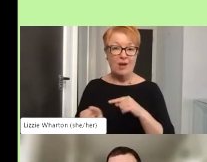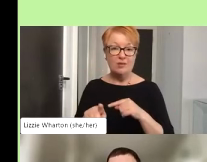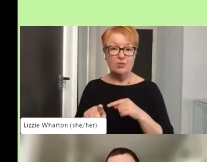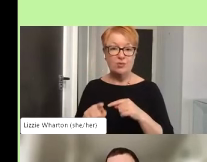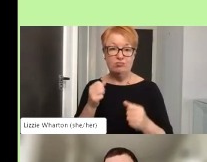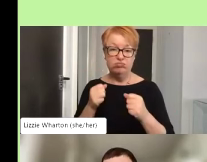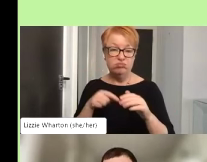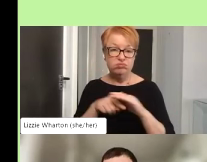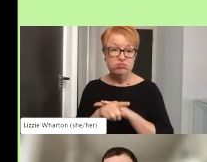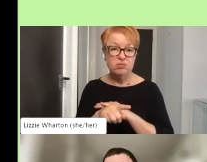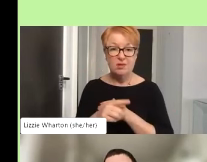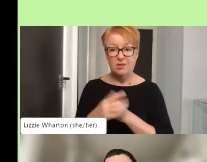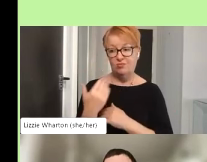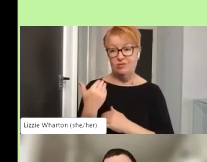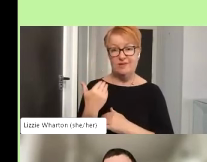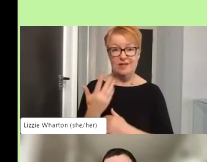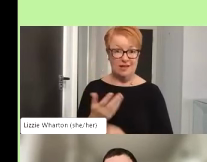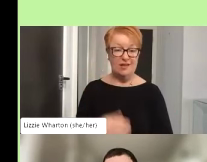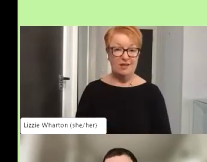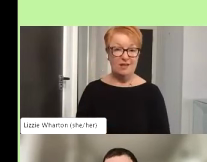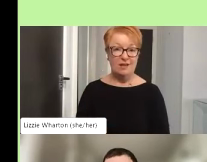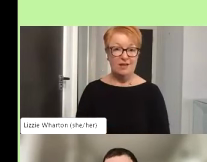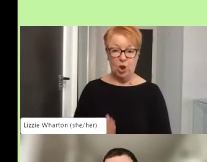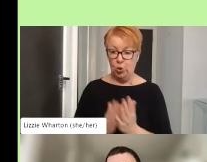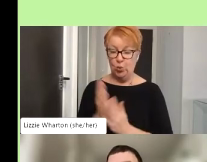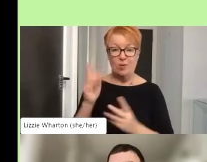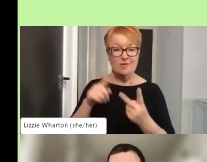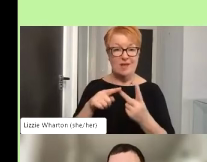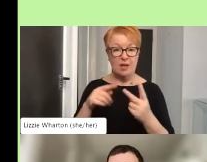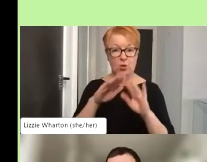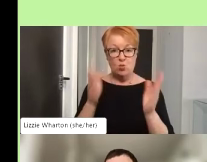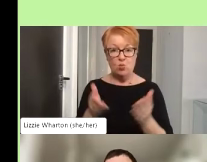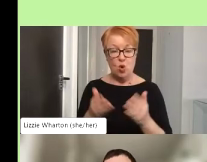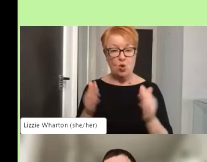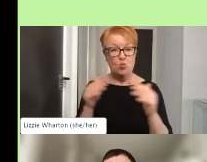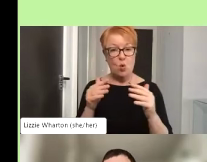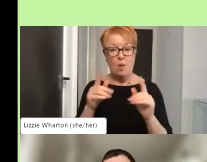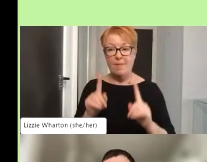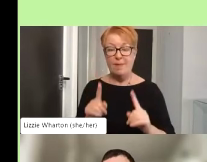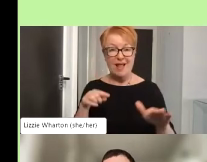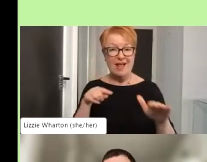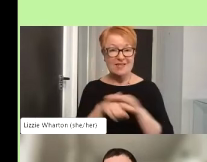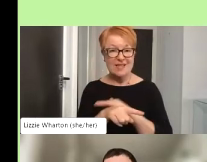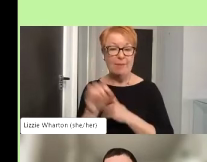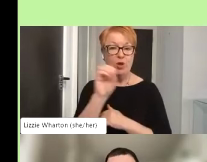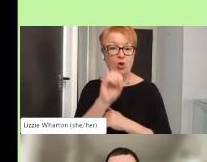not so long ago, during the second world war, they were escaping from Europe, this wasn't the safe place. So, the safe place is changing.